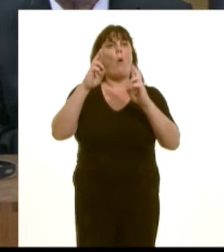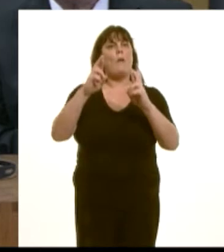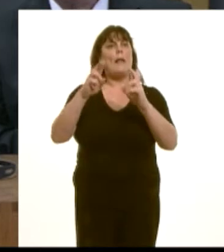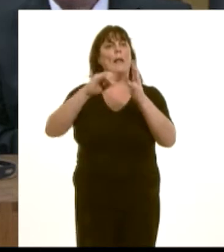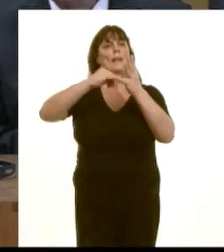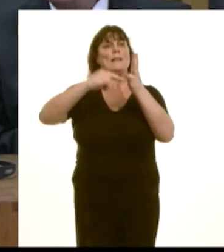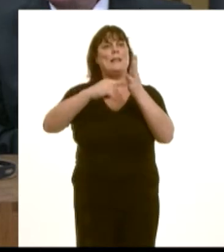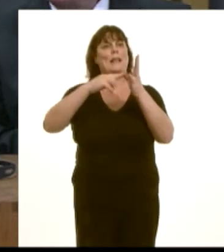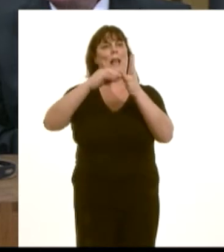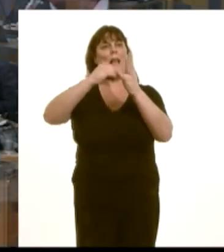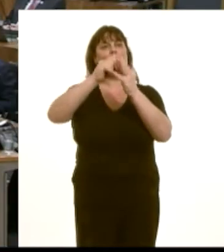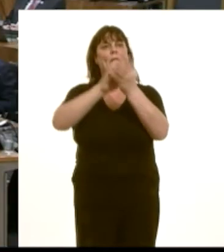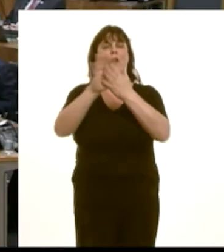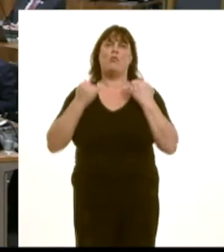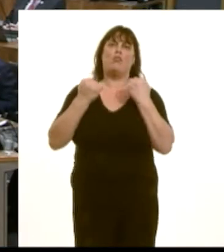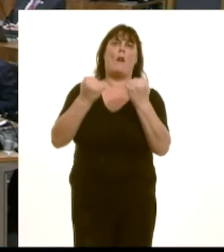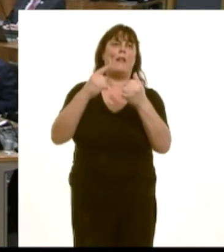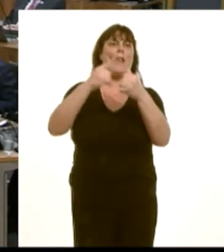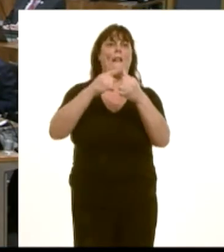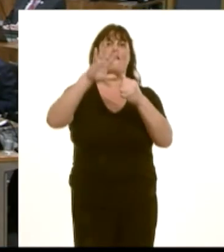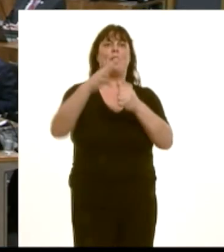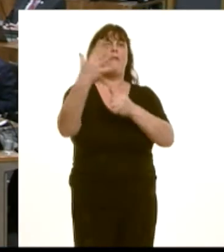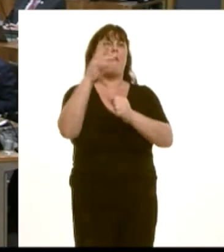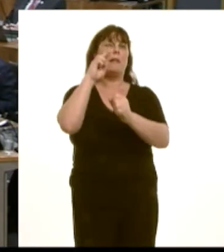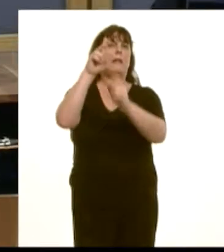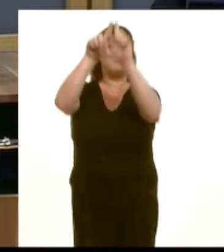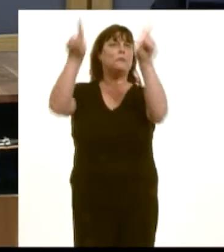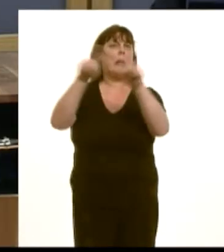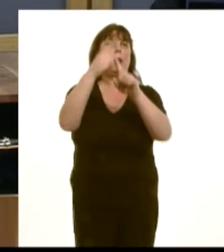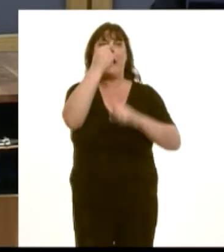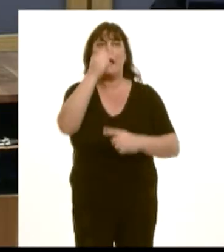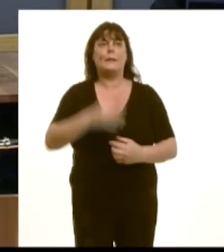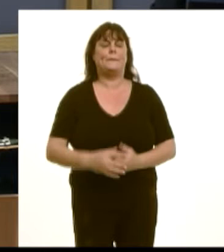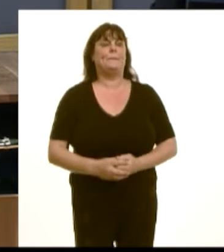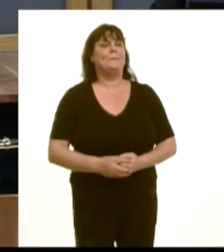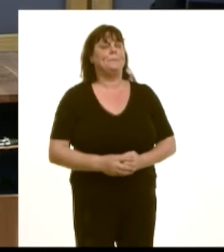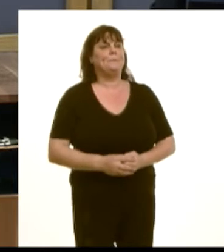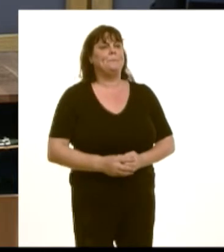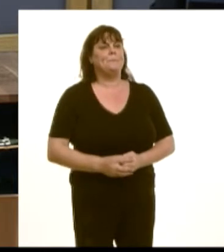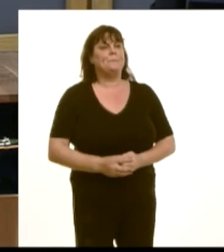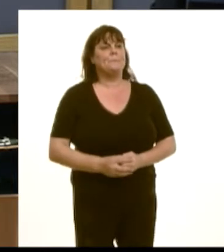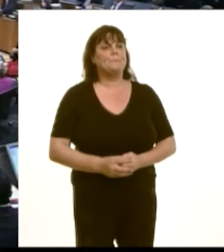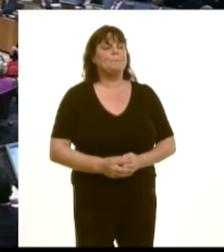the A55 that perhaps it deserves. Simon Thomas: There is an opportunity in the